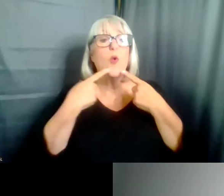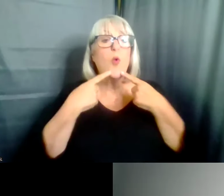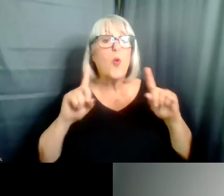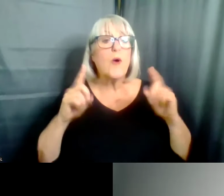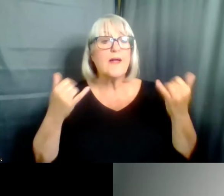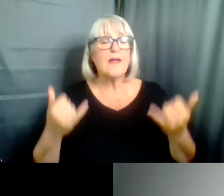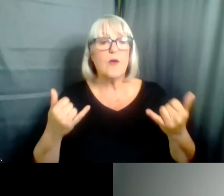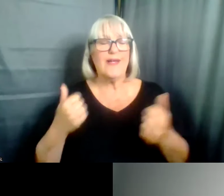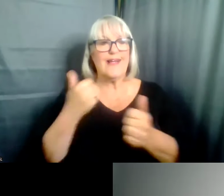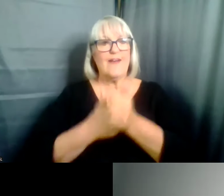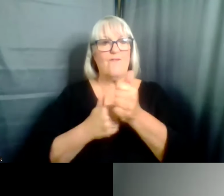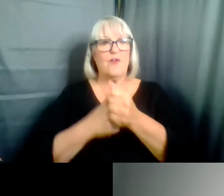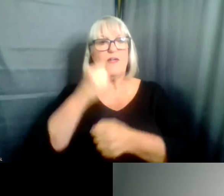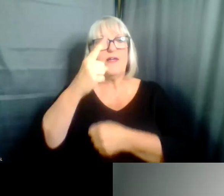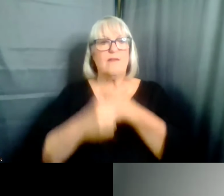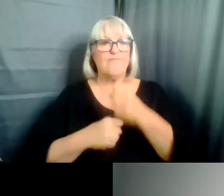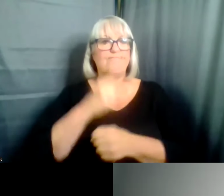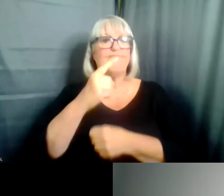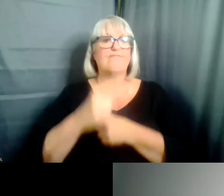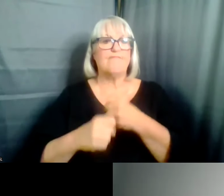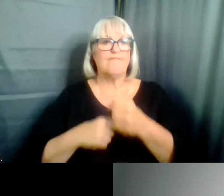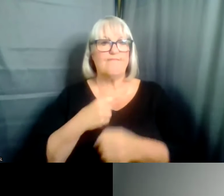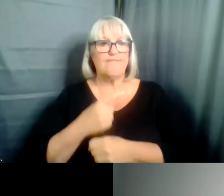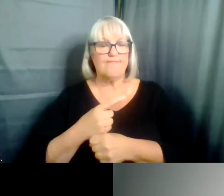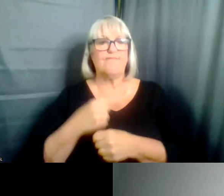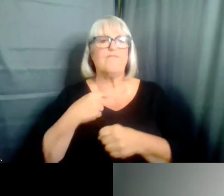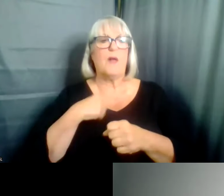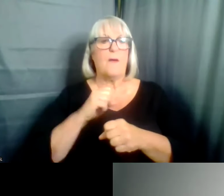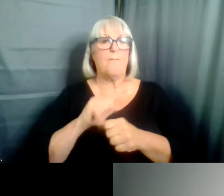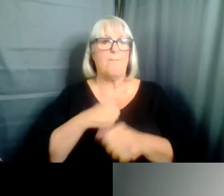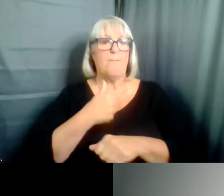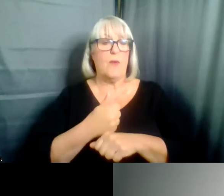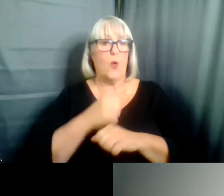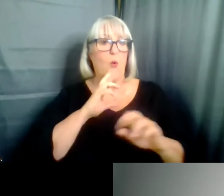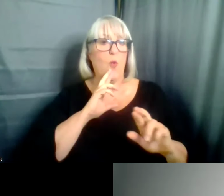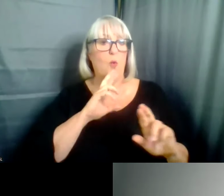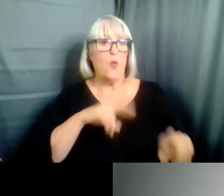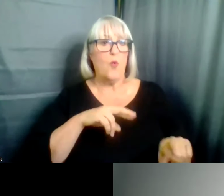doing is every year we produce a report that goes to the state legislature, which includes a number of recommendations to address the